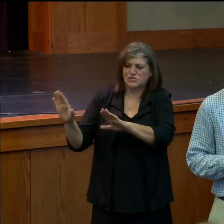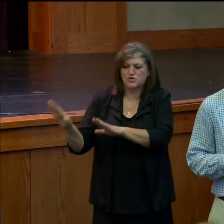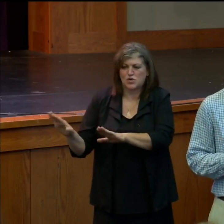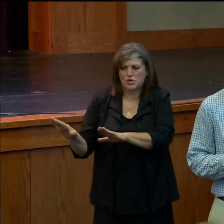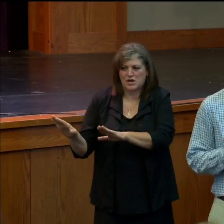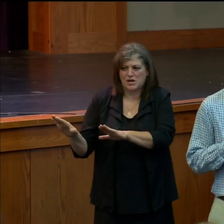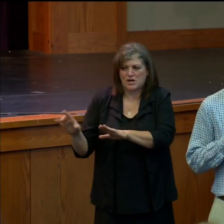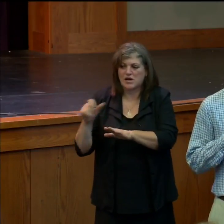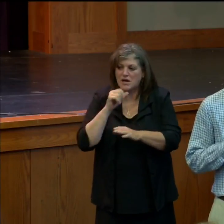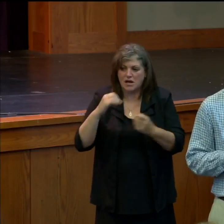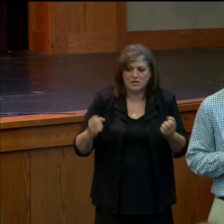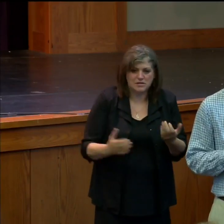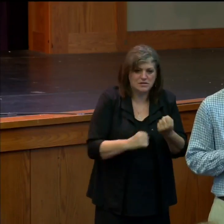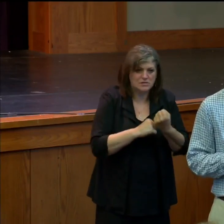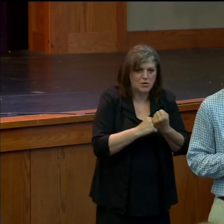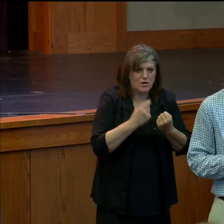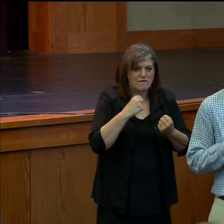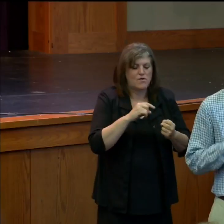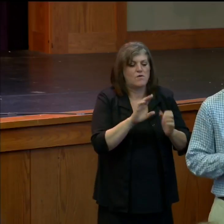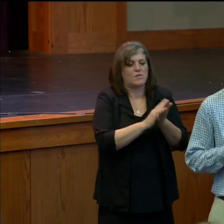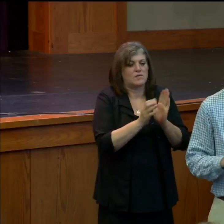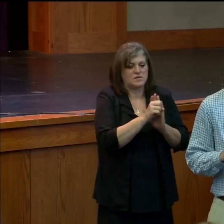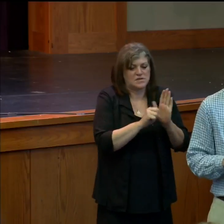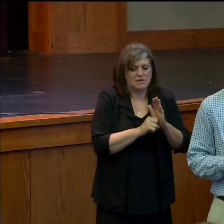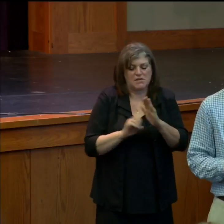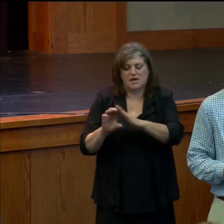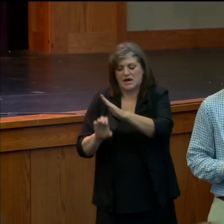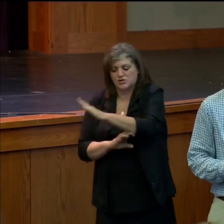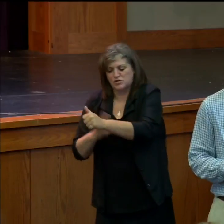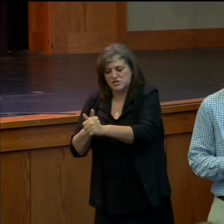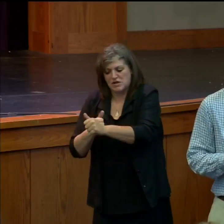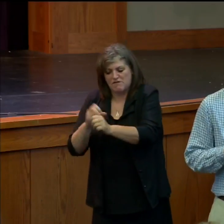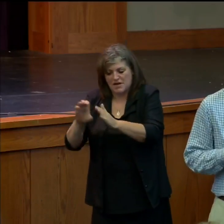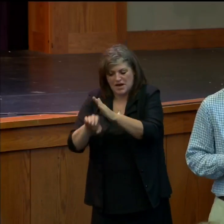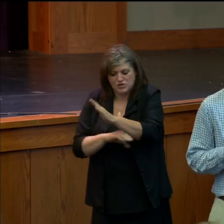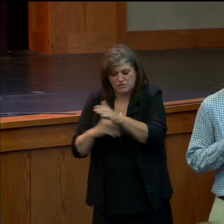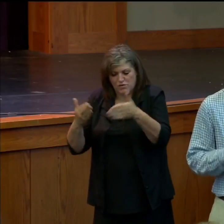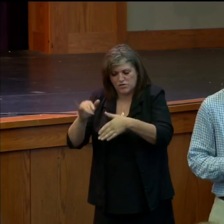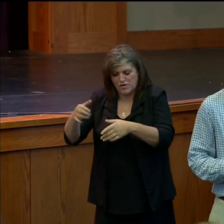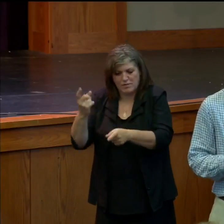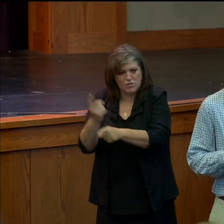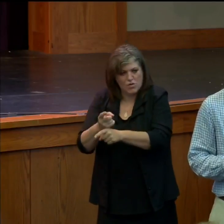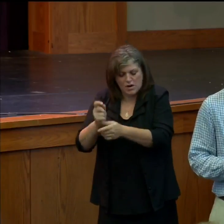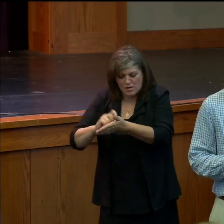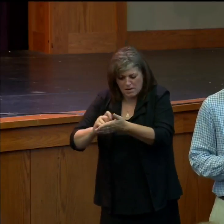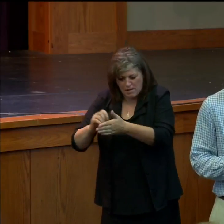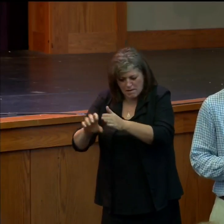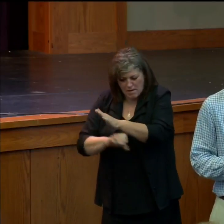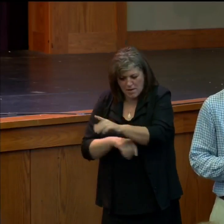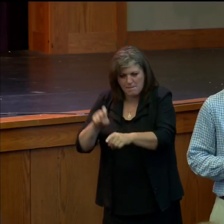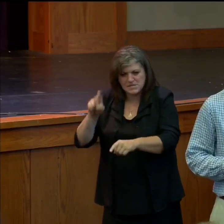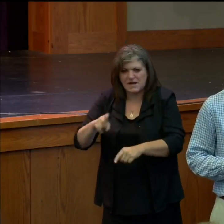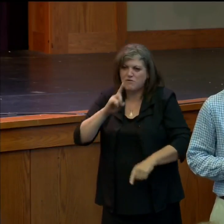PUSHING FOR STATEHOOD BUT ON THE CONSTITUTION PART AND GET THE CONSTITUTION RIGHT. WE MUST HAVE A REAL CONSTITUTIONAL CONVENTION TO